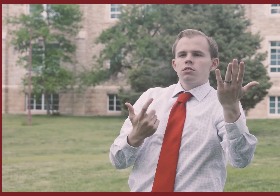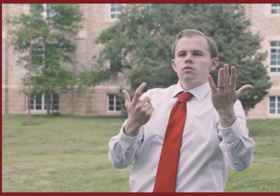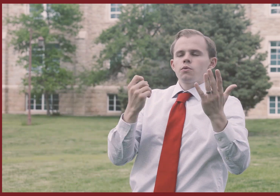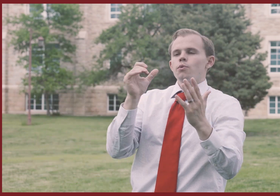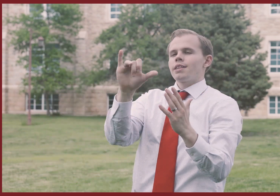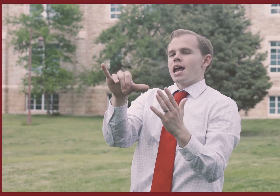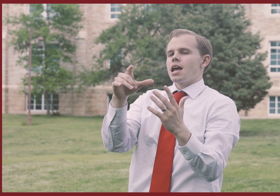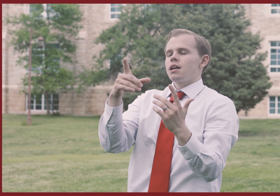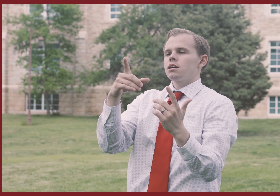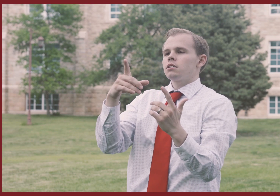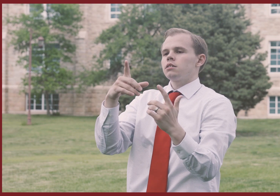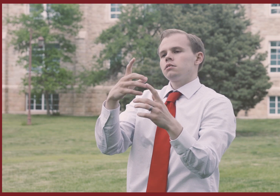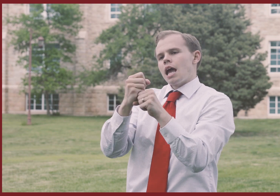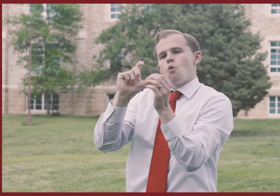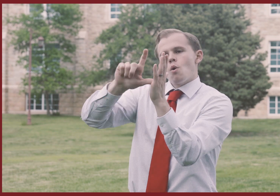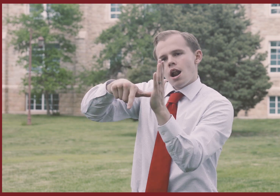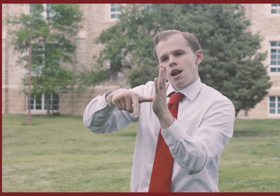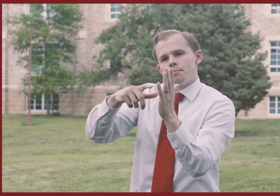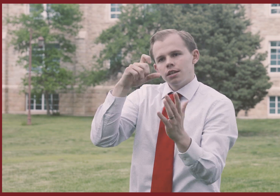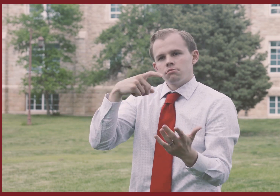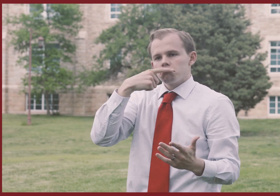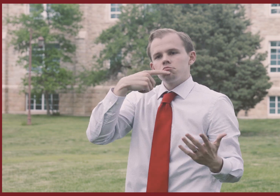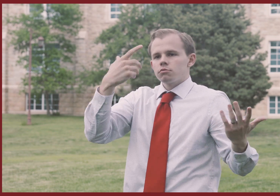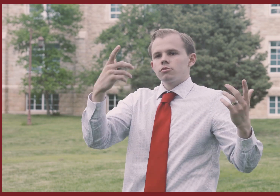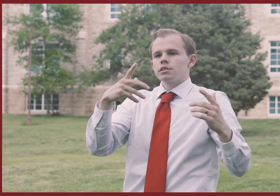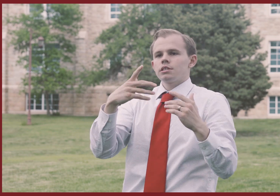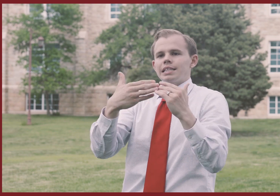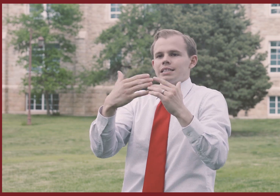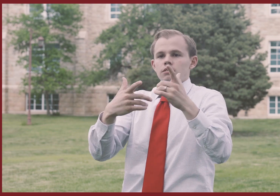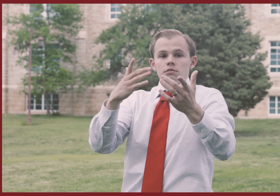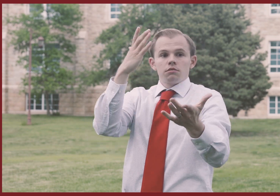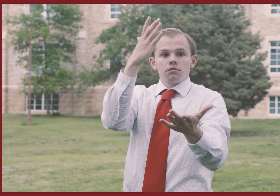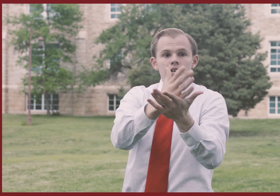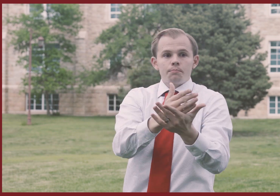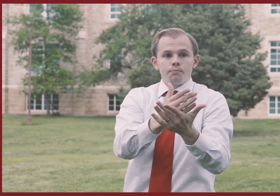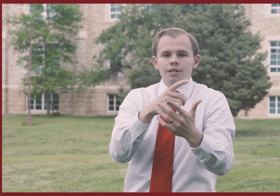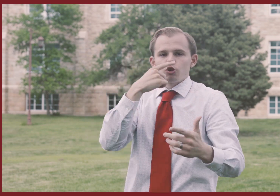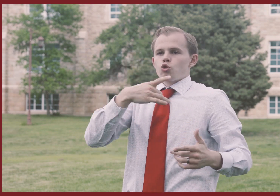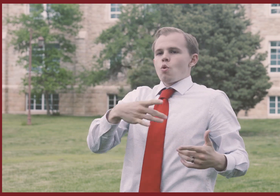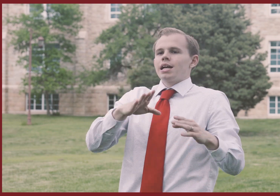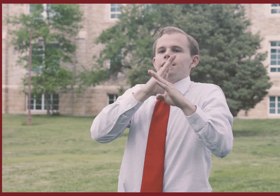to say what I need to say and that took awhile because for hearing people, you know, when they stop,